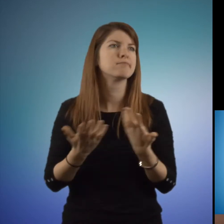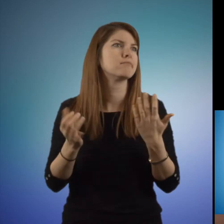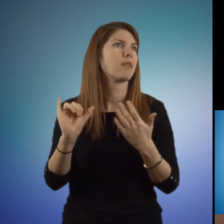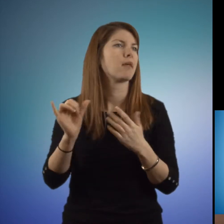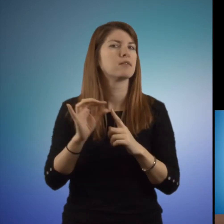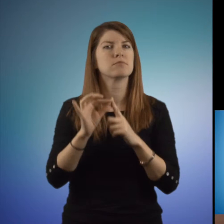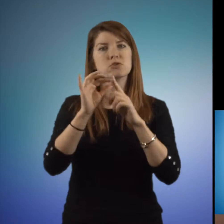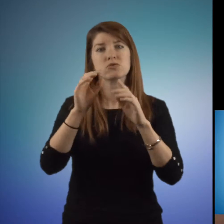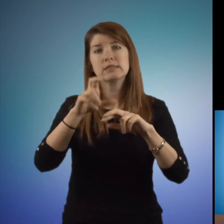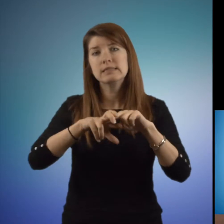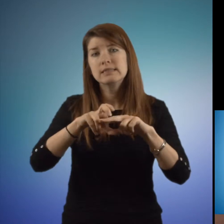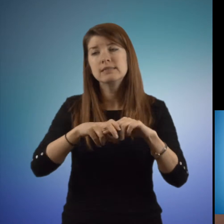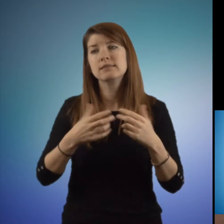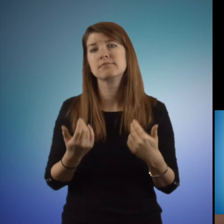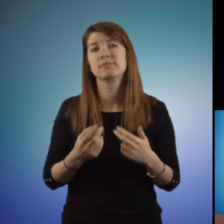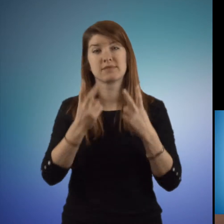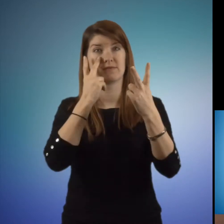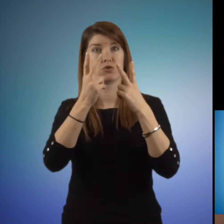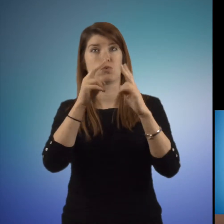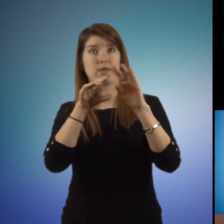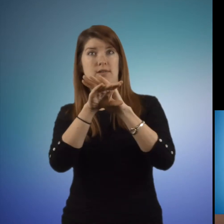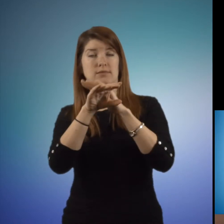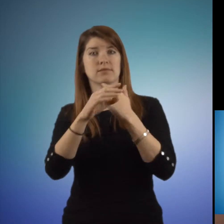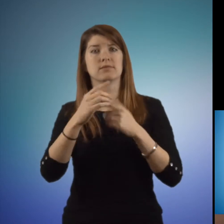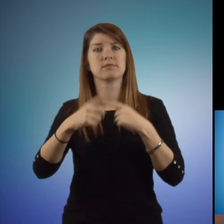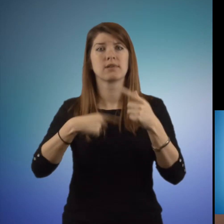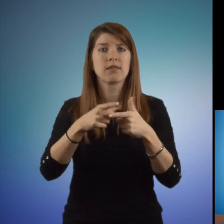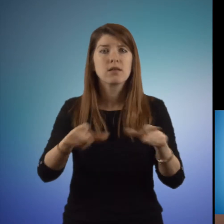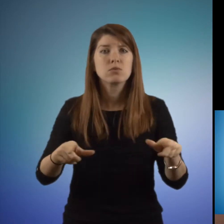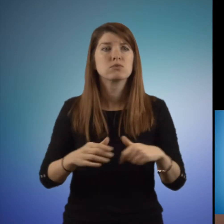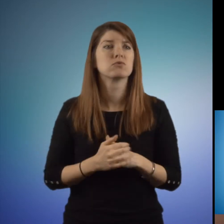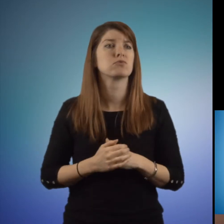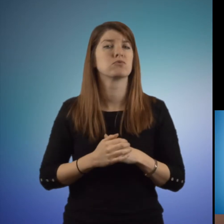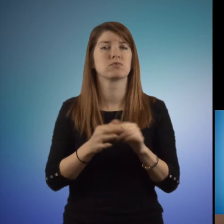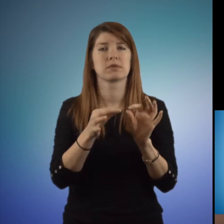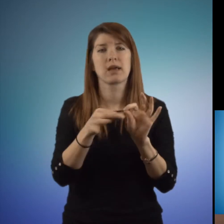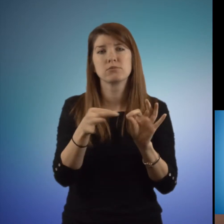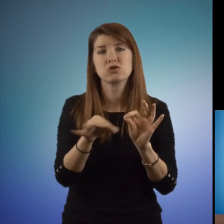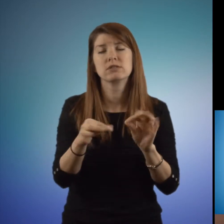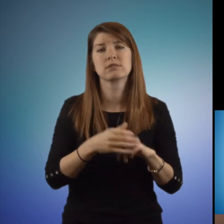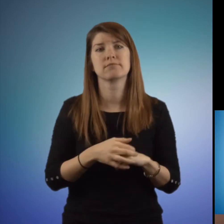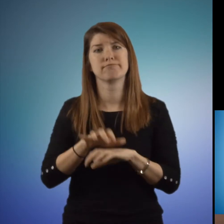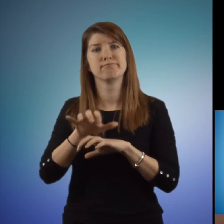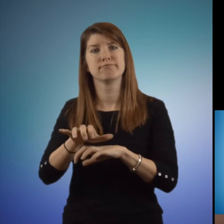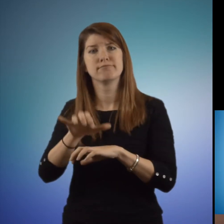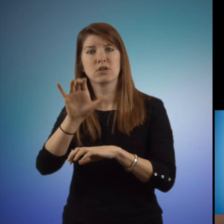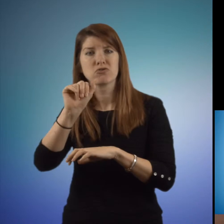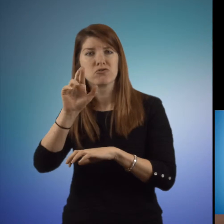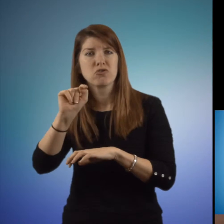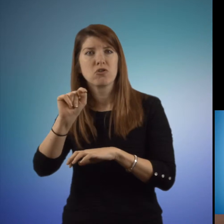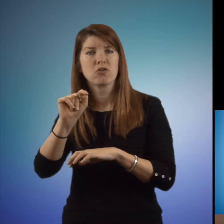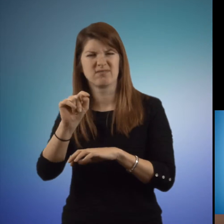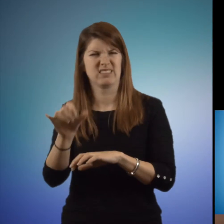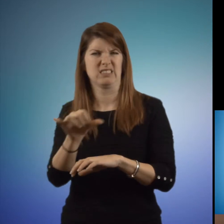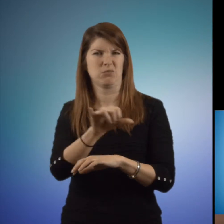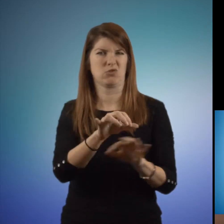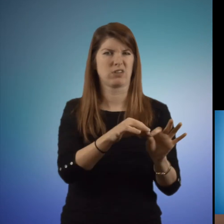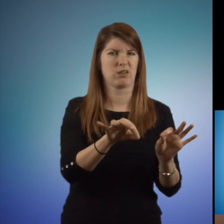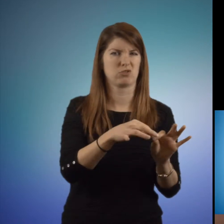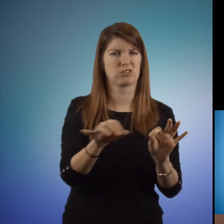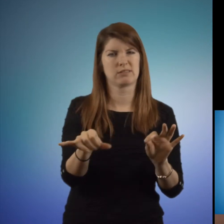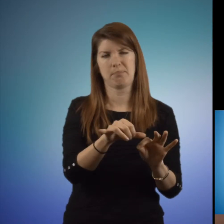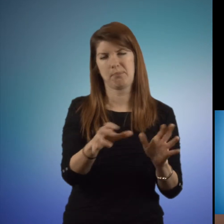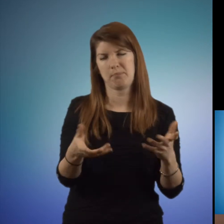visual access, sign language, captioning, cards similar to captioning, anything, an interpreter,